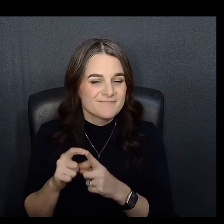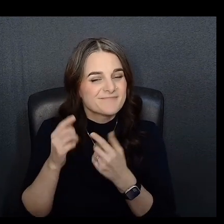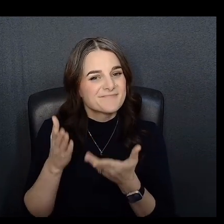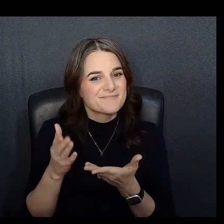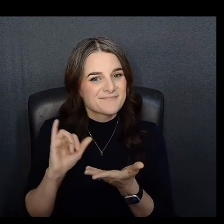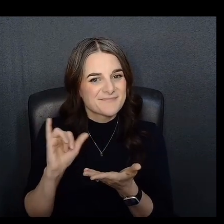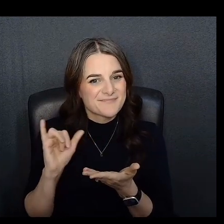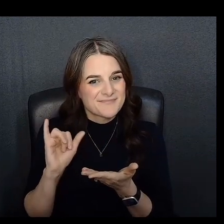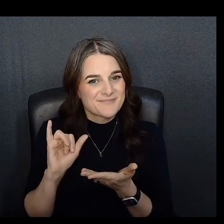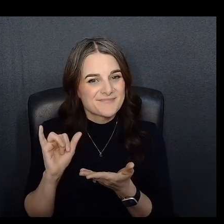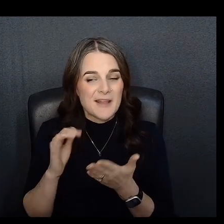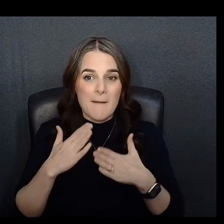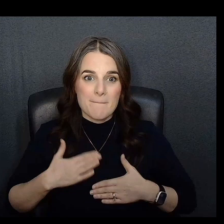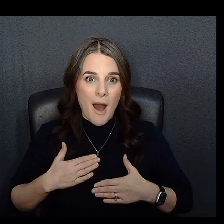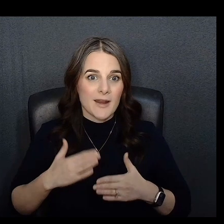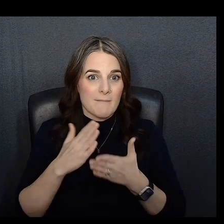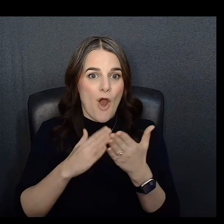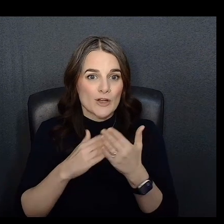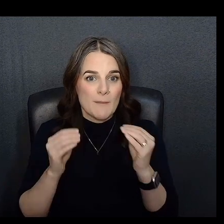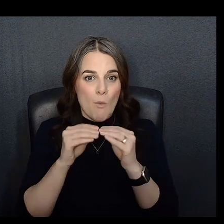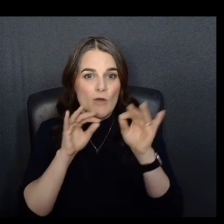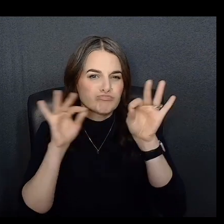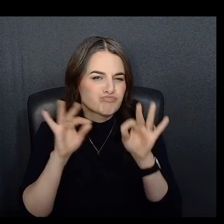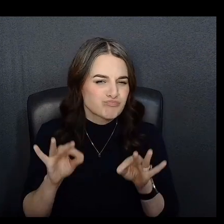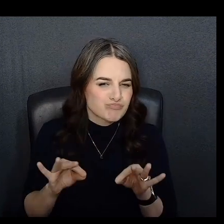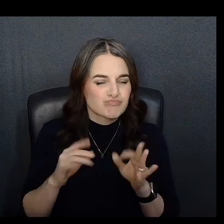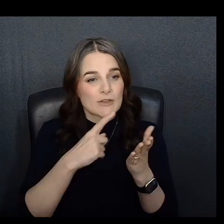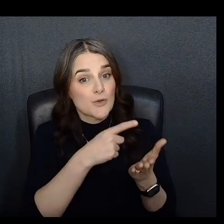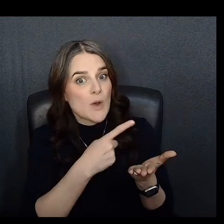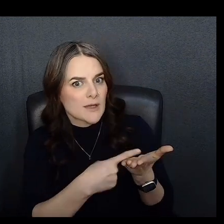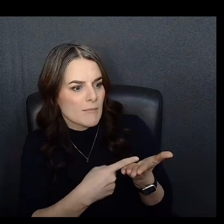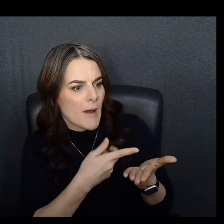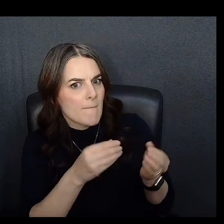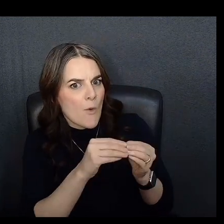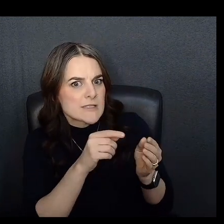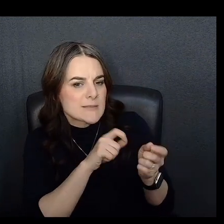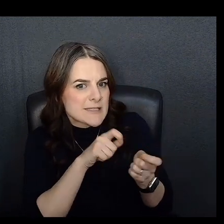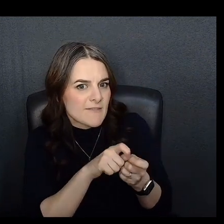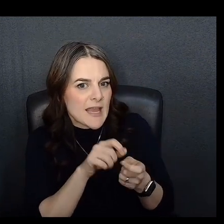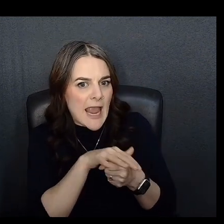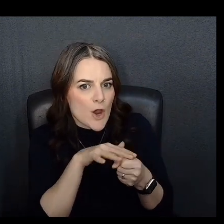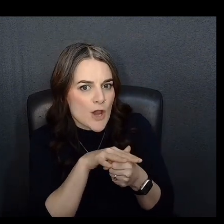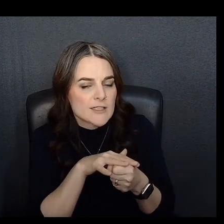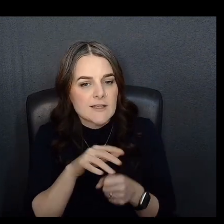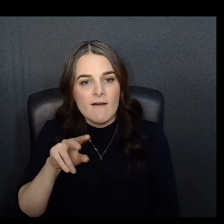So they have the body parts more broken down, so you can talk about those more specific areas, for example vulva, labia, testes.